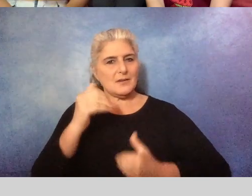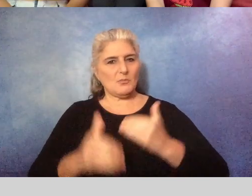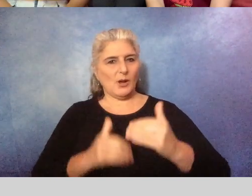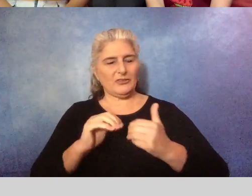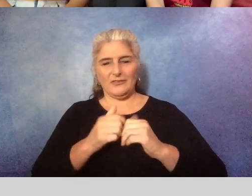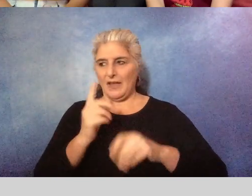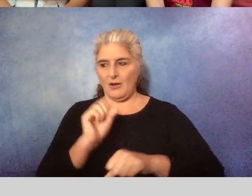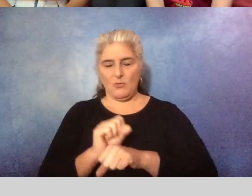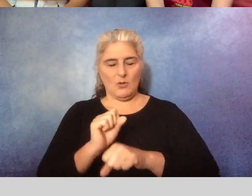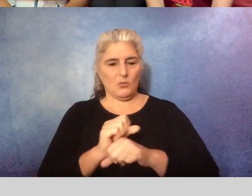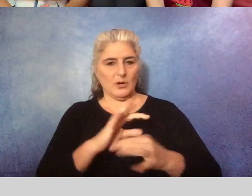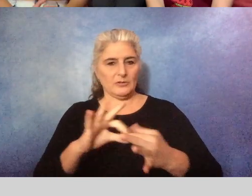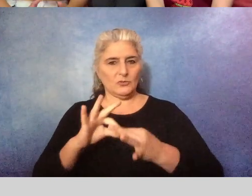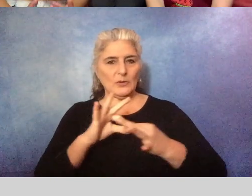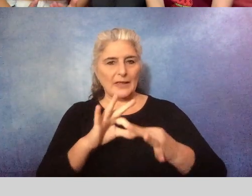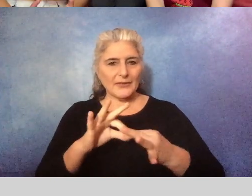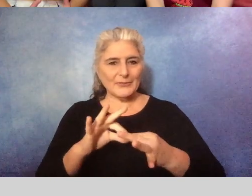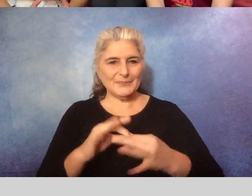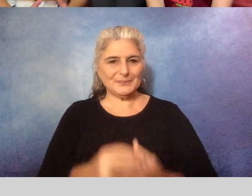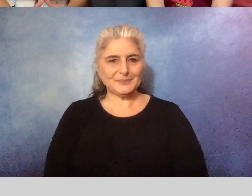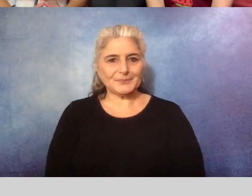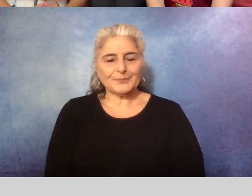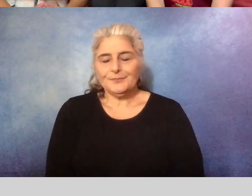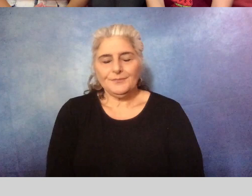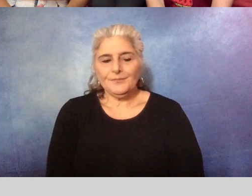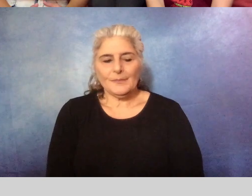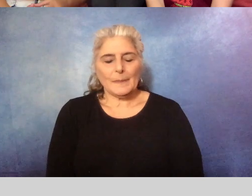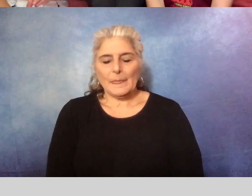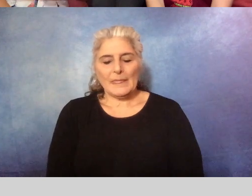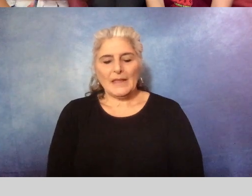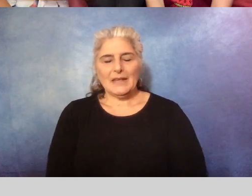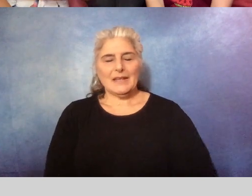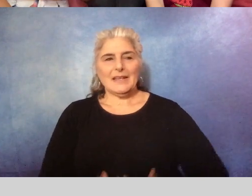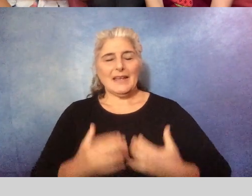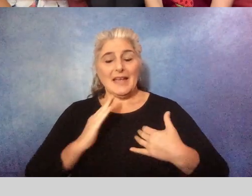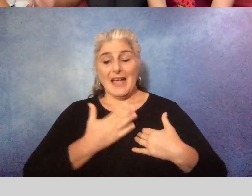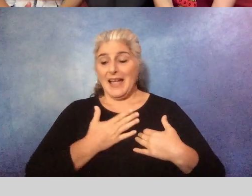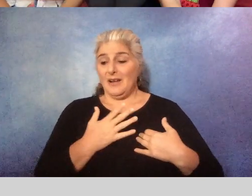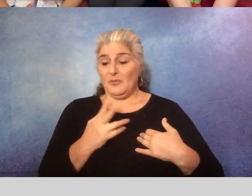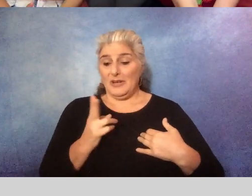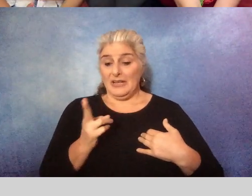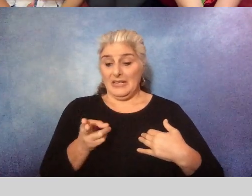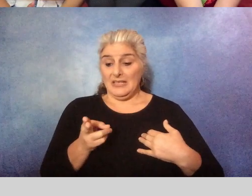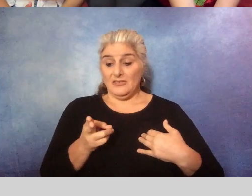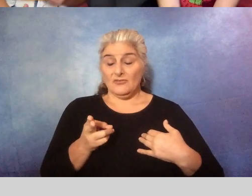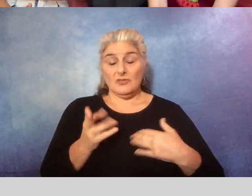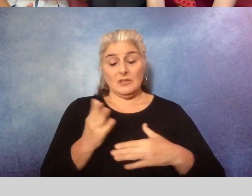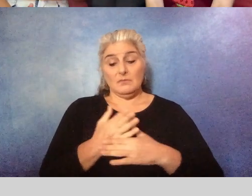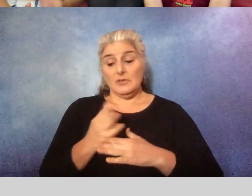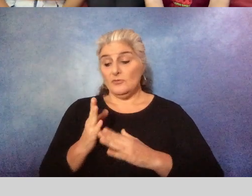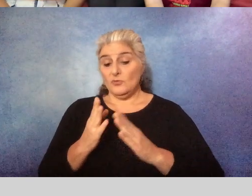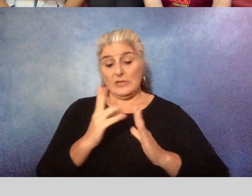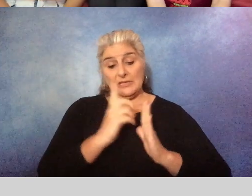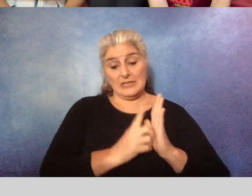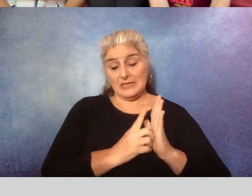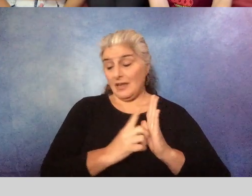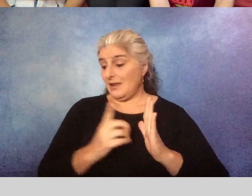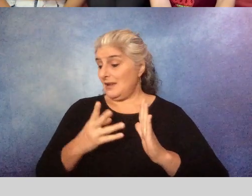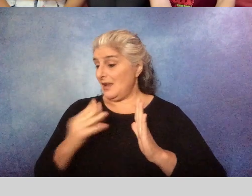We couldn't, we didn't have a continuous history between design and development.